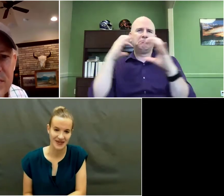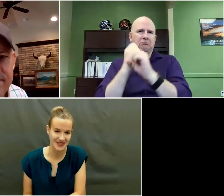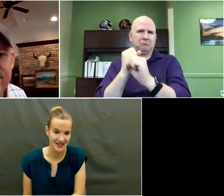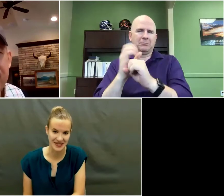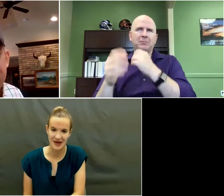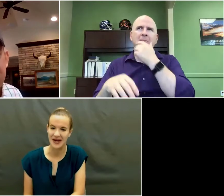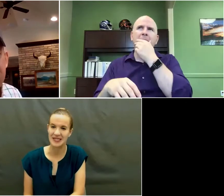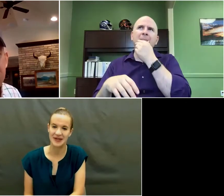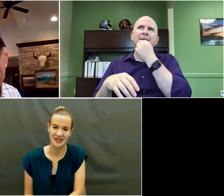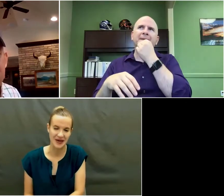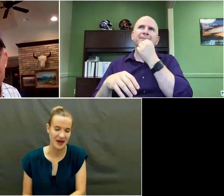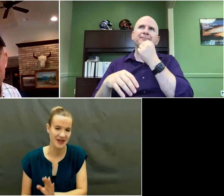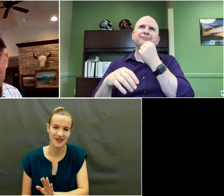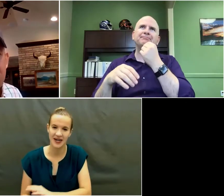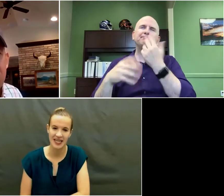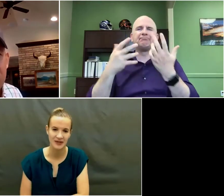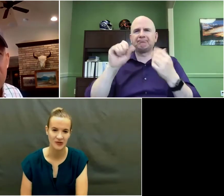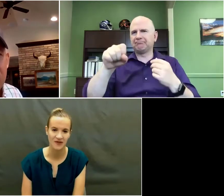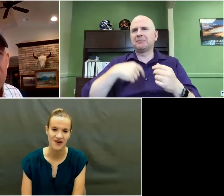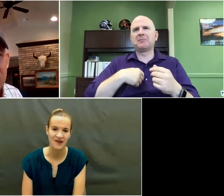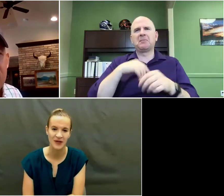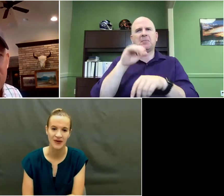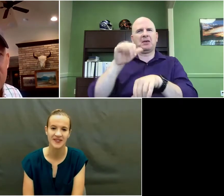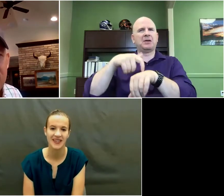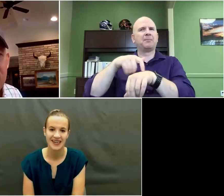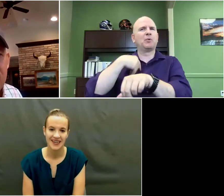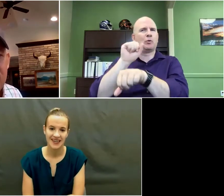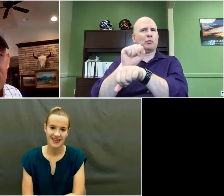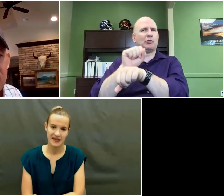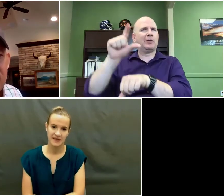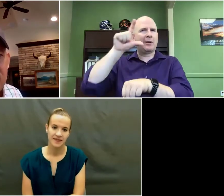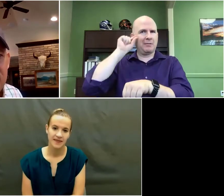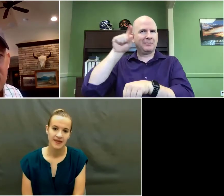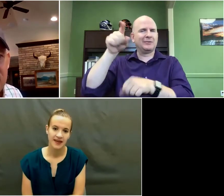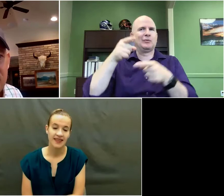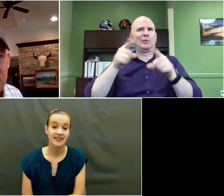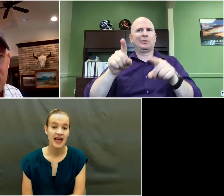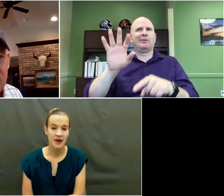discussion about my experience, but I'll try to keep it short for our viewers. At that time, I was